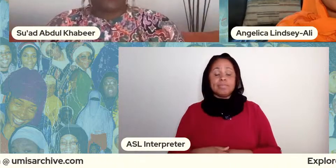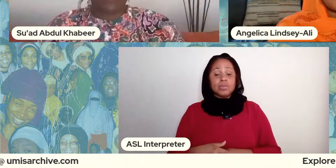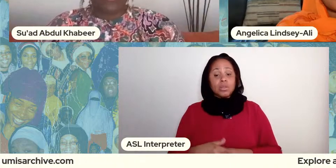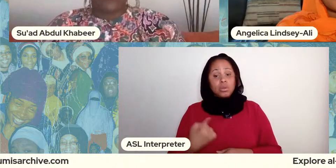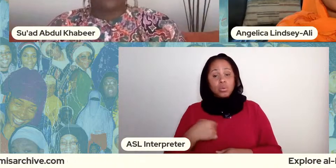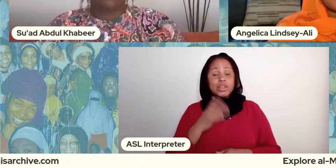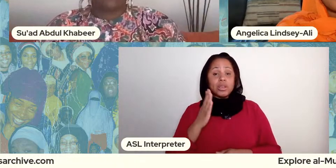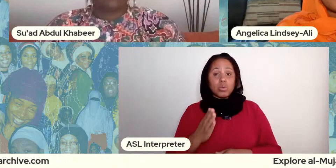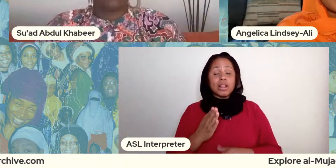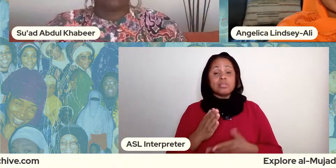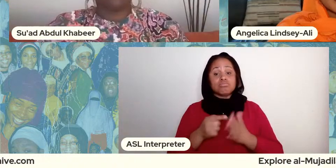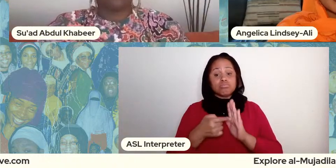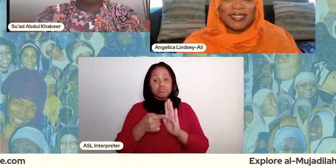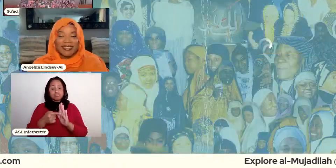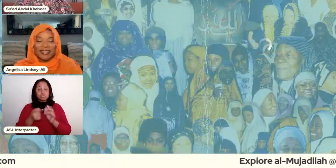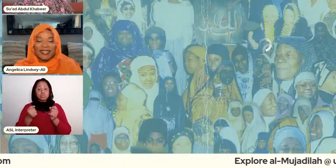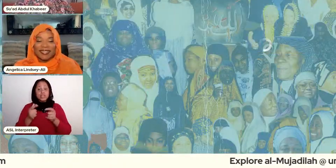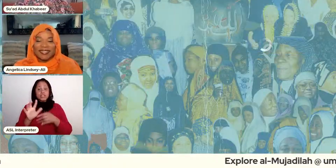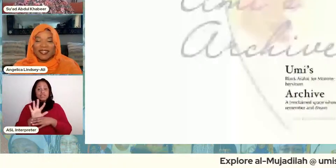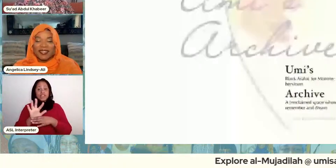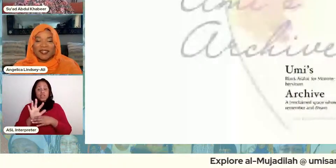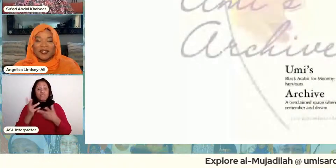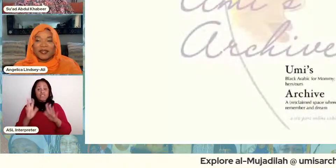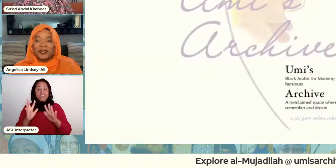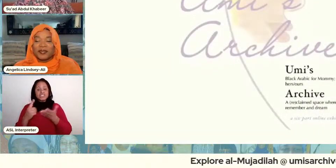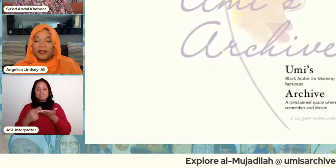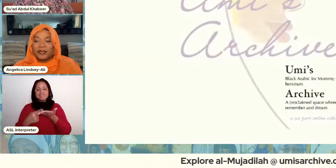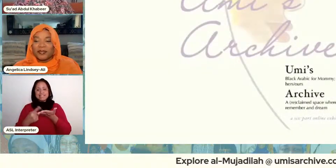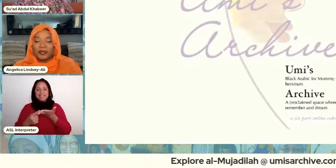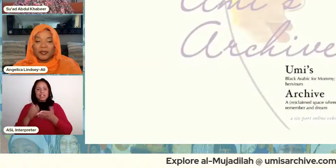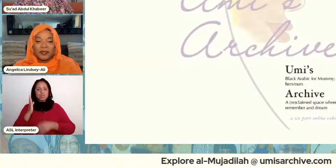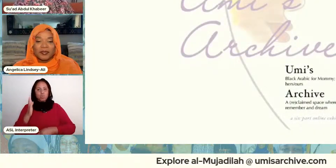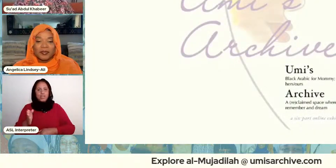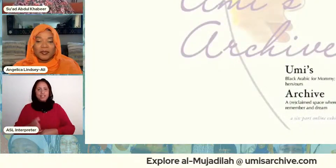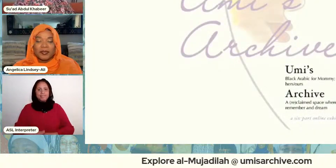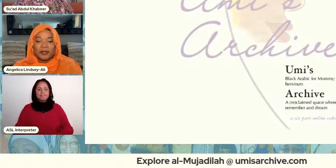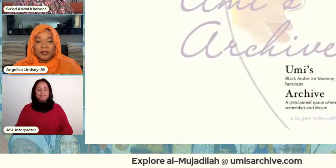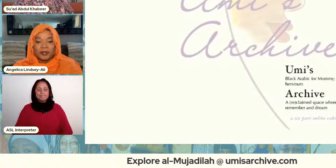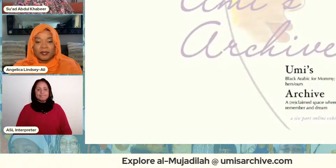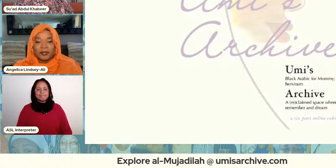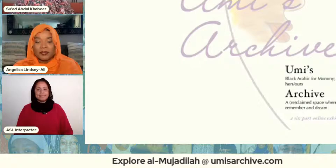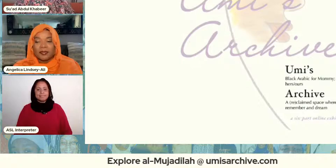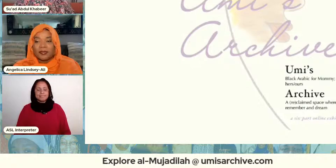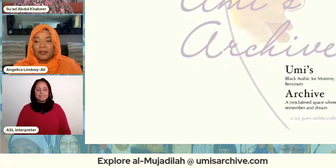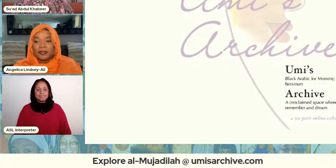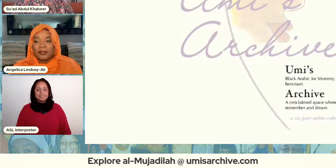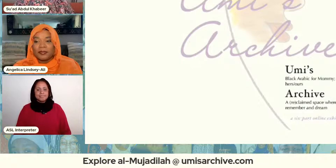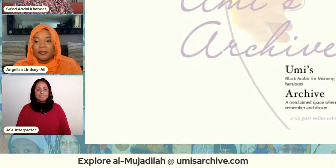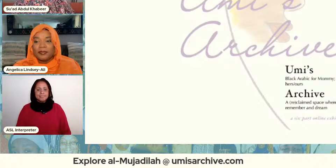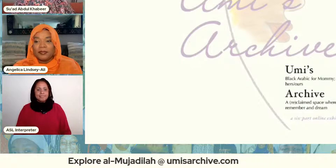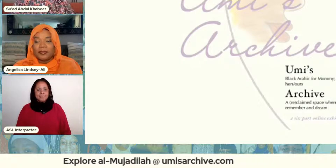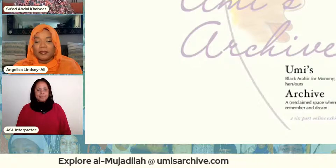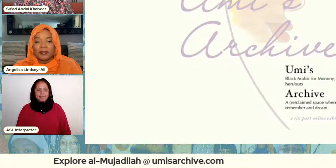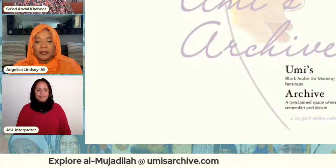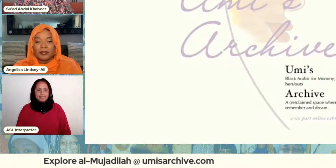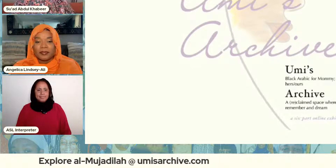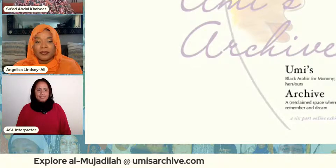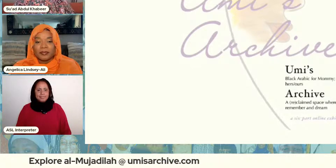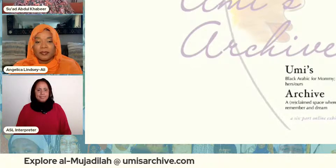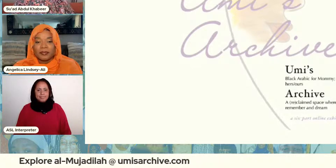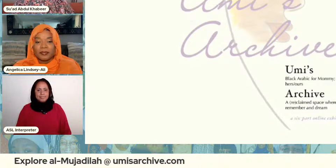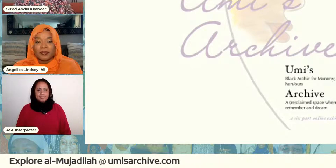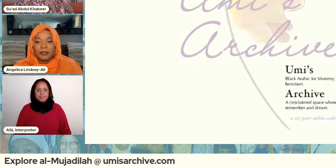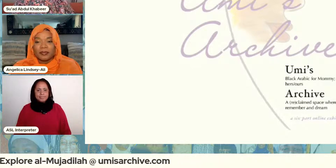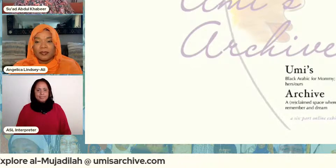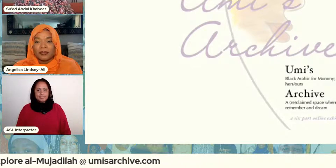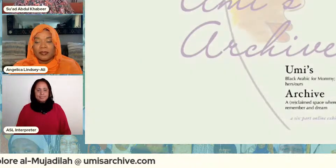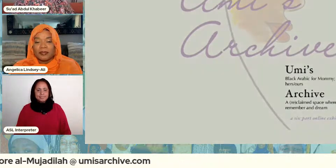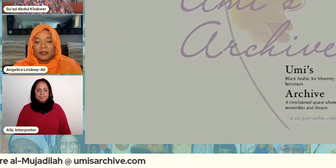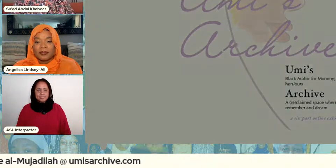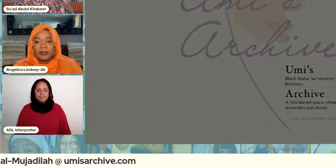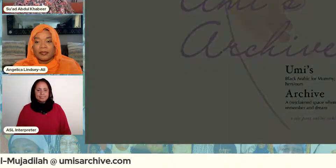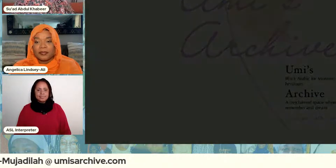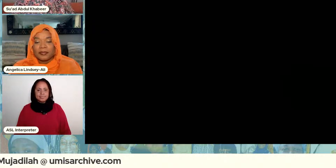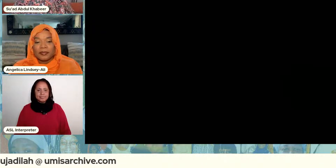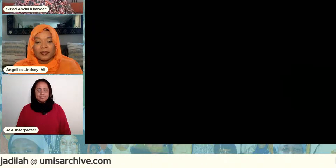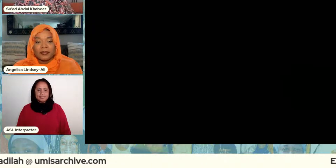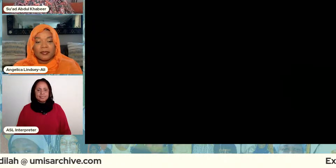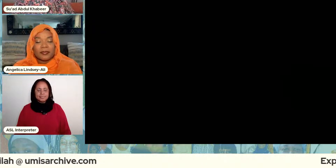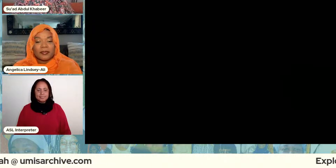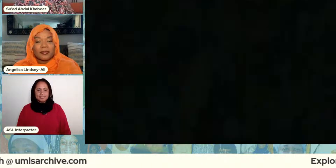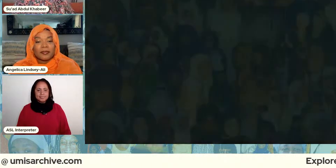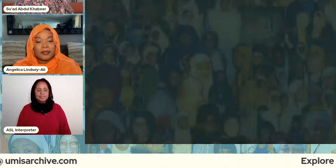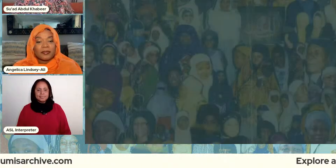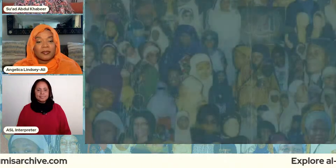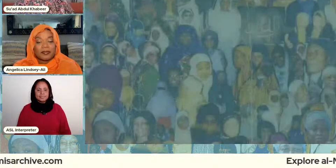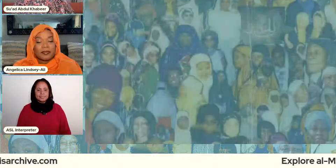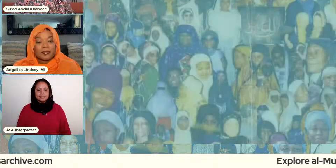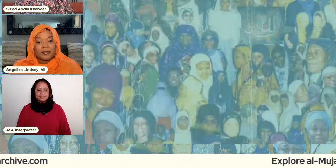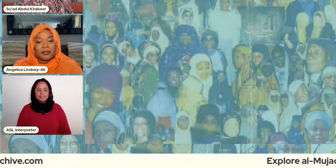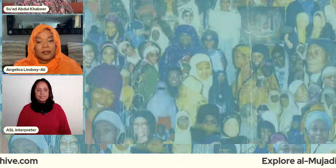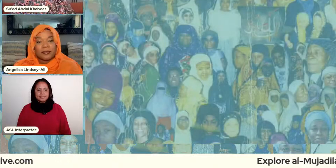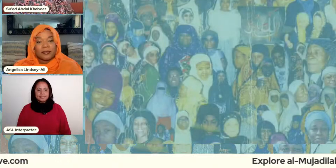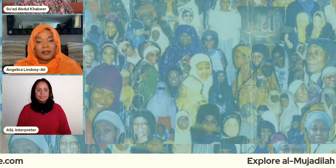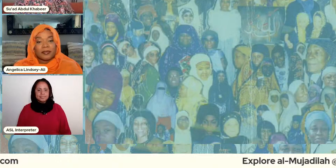conversation